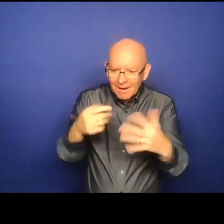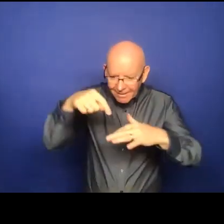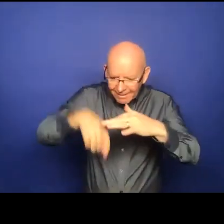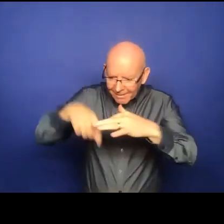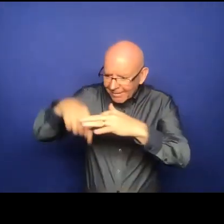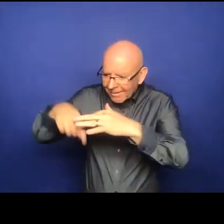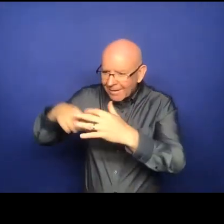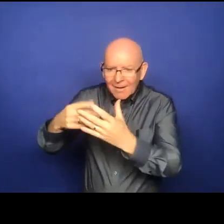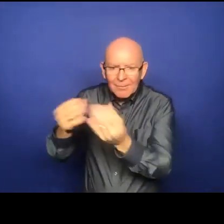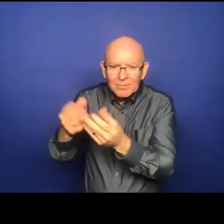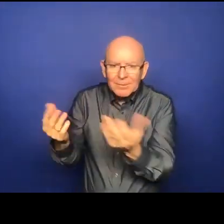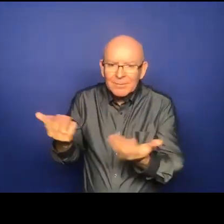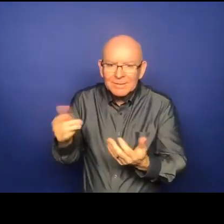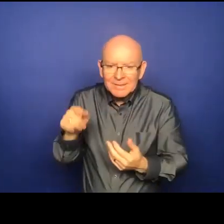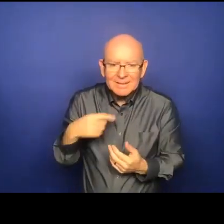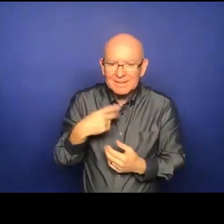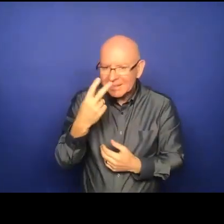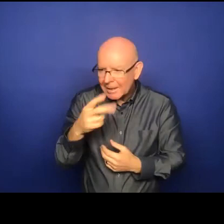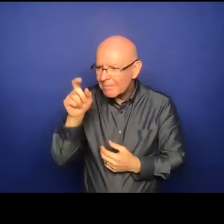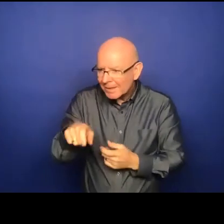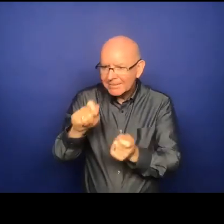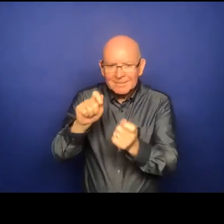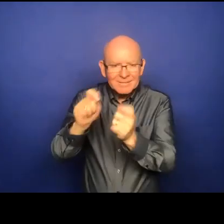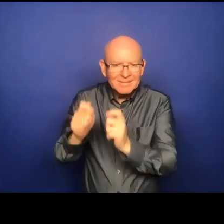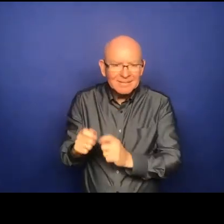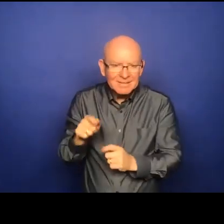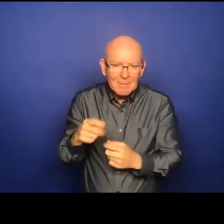finding what are the gaps and things we need to address and what are the